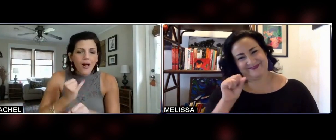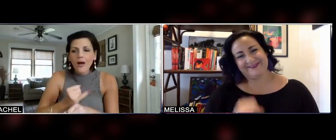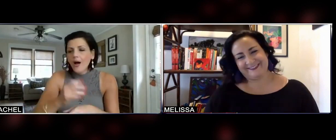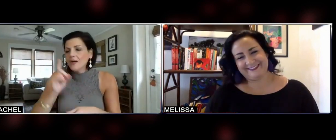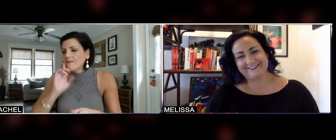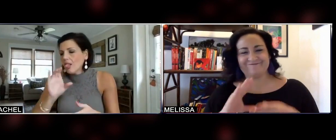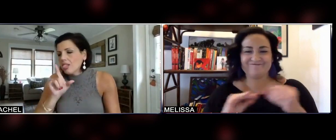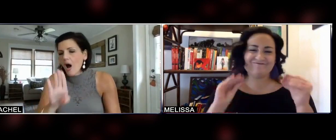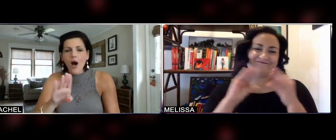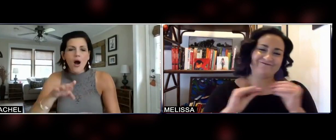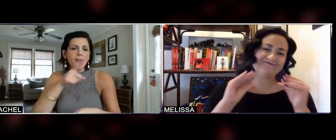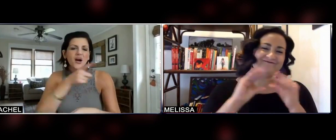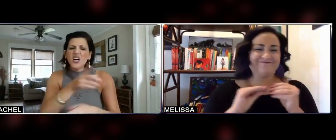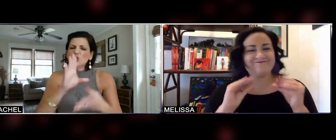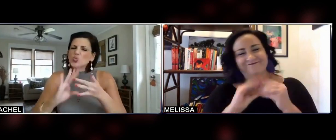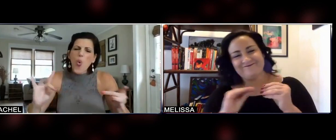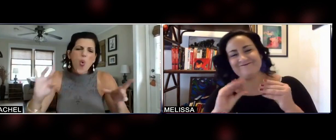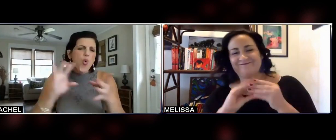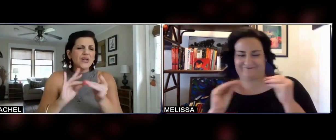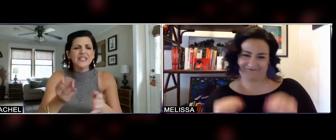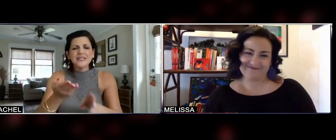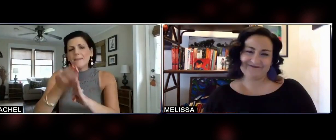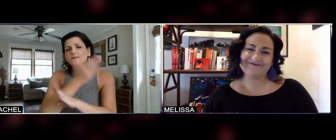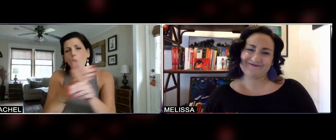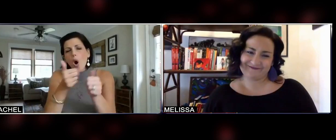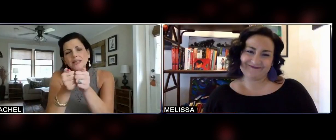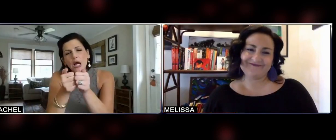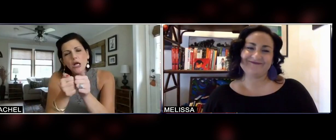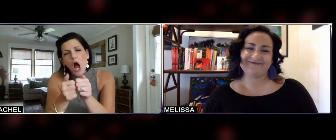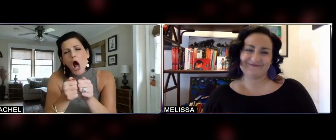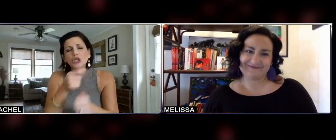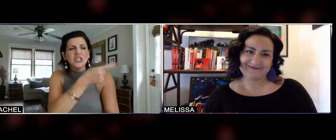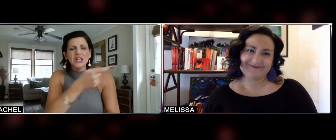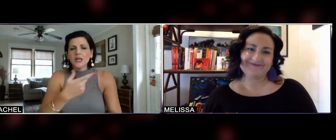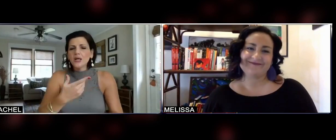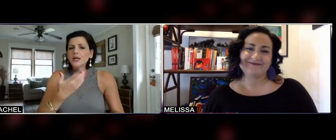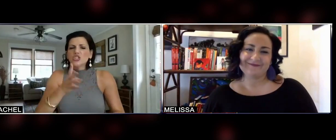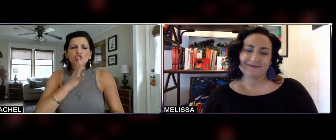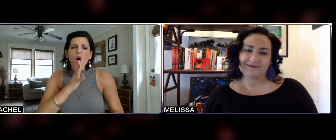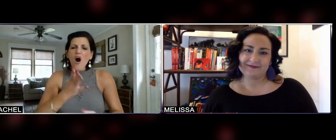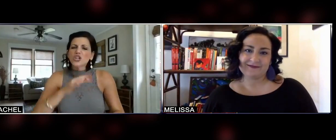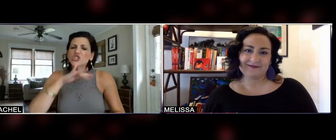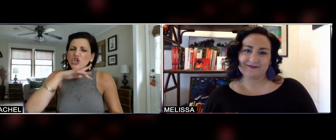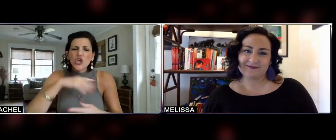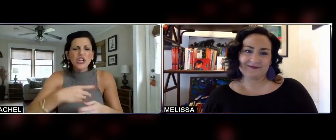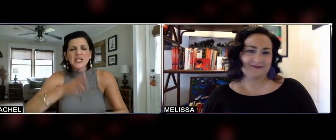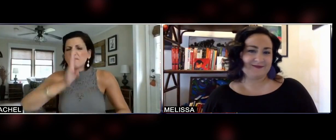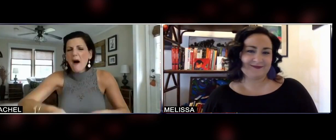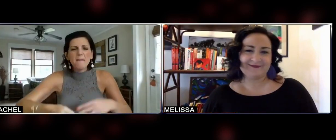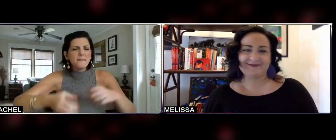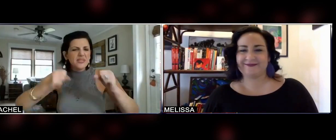and deaf clubs. They tell stories... Stories! Before texting and technology, they would talk dirty and be brash.